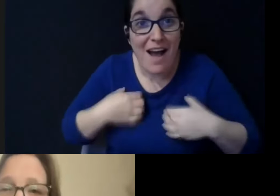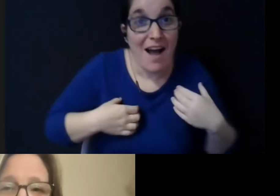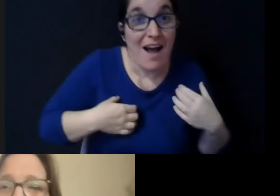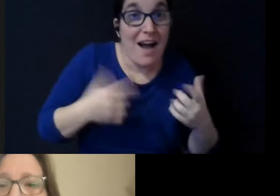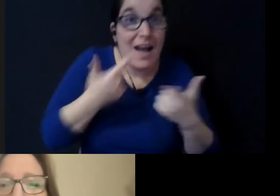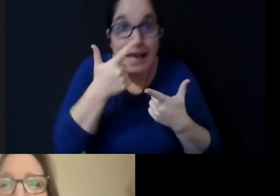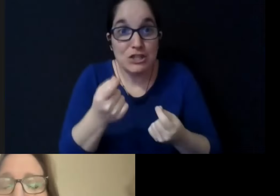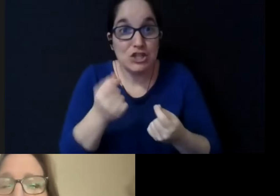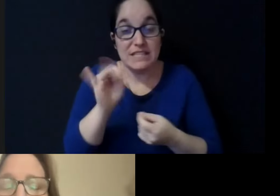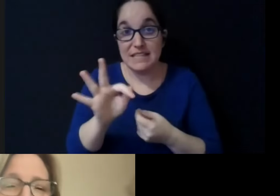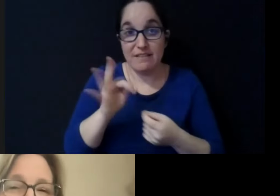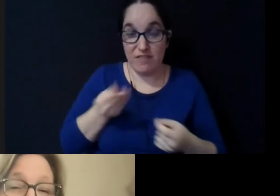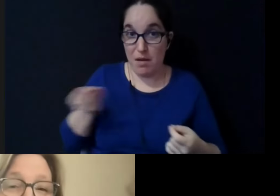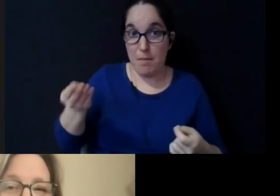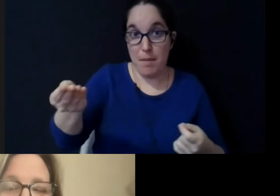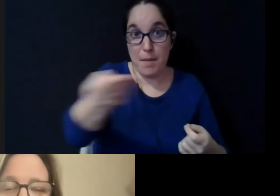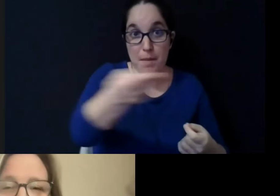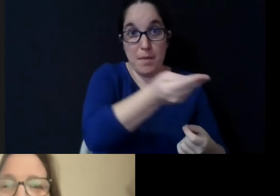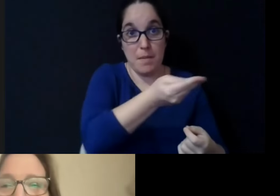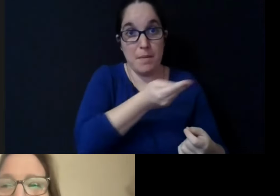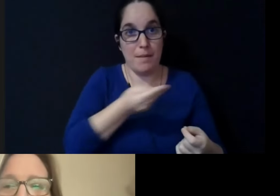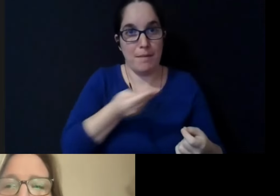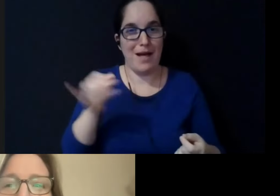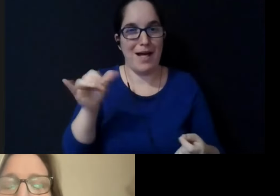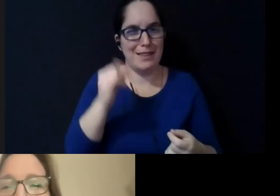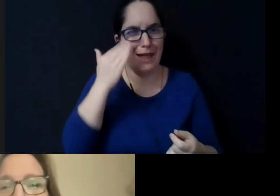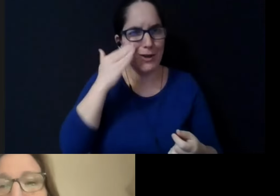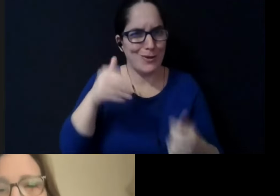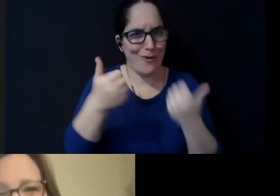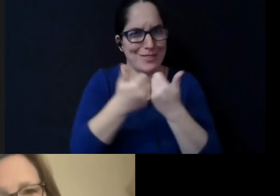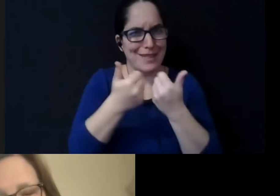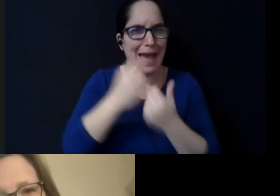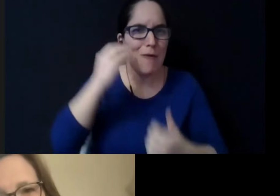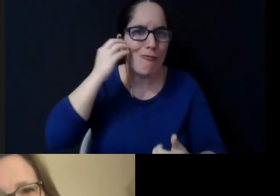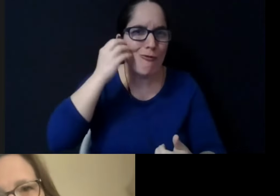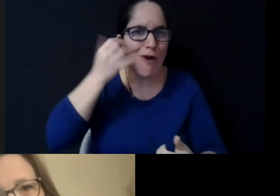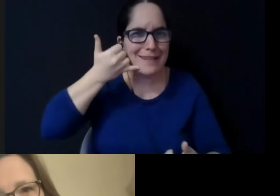pass it around the room, kind of telephone-style, where what journey will it take through that room.